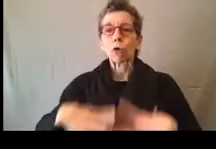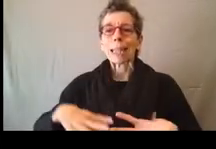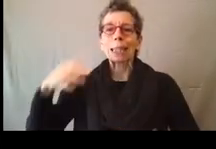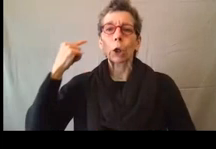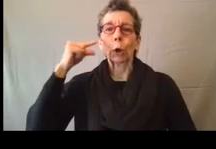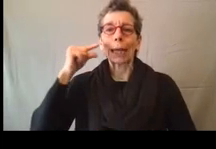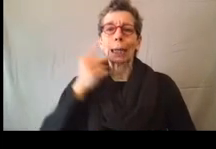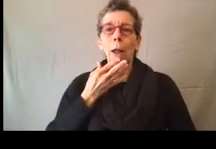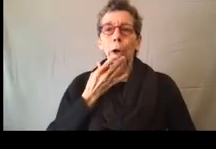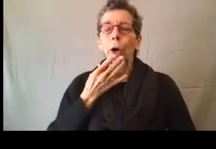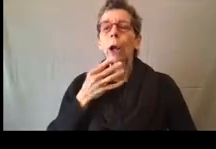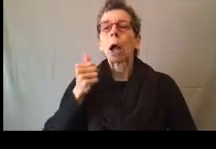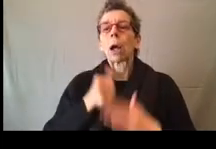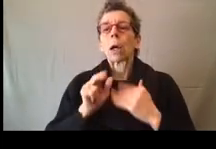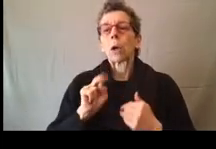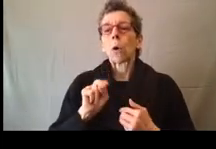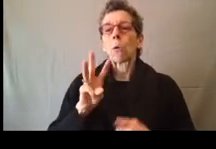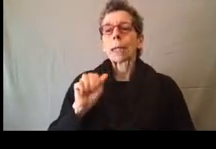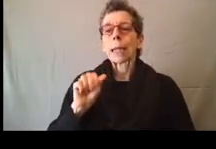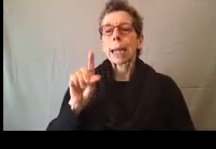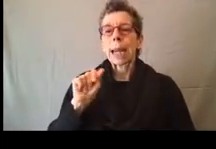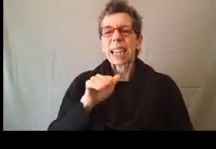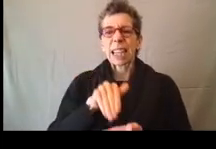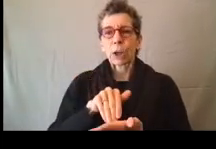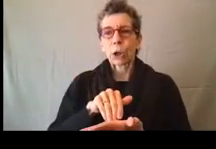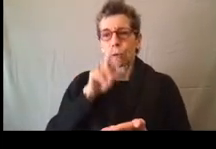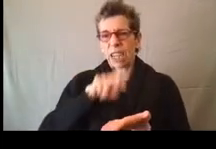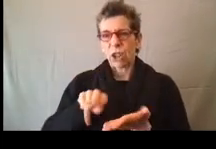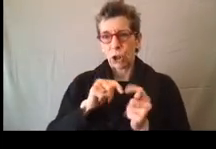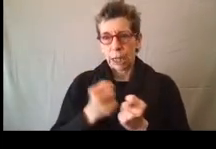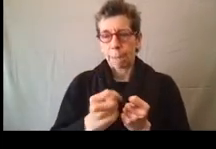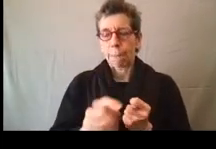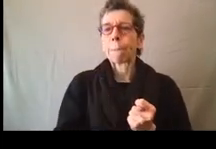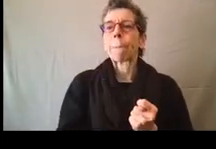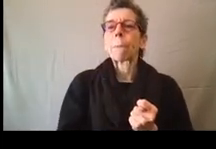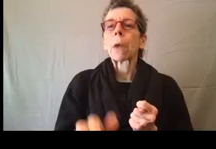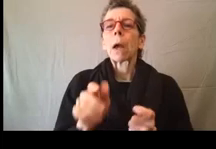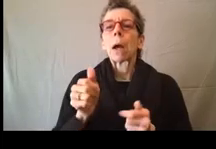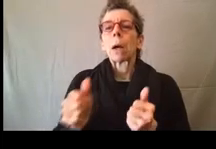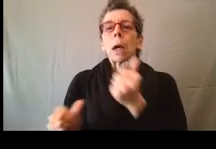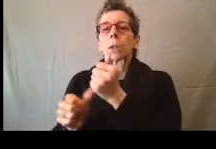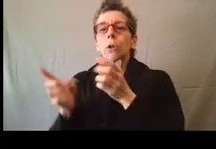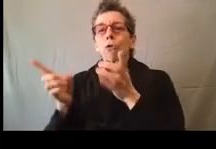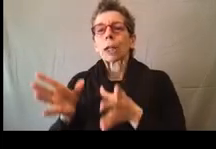of the Northeast ADA Center research team, and also the associate director of research